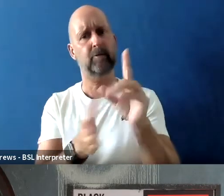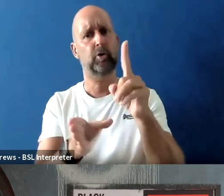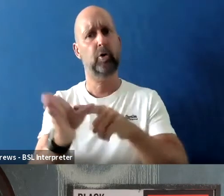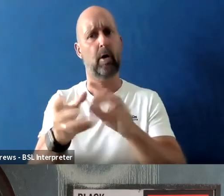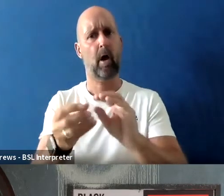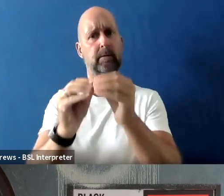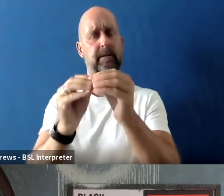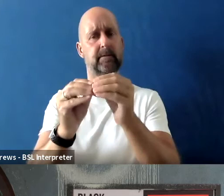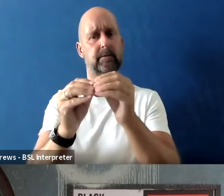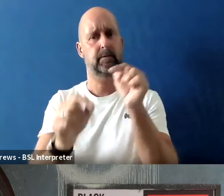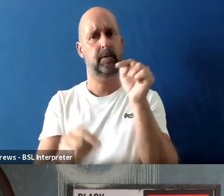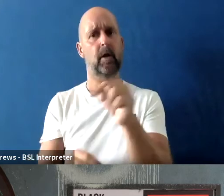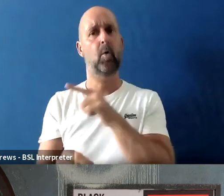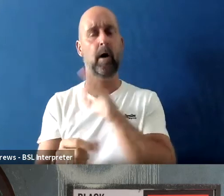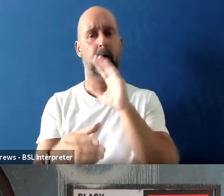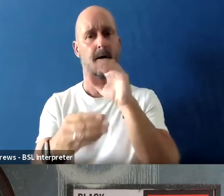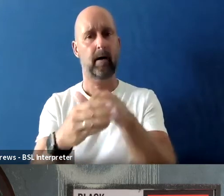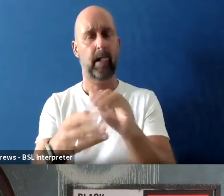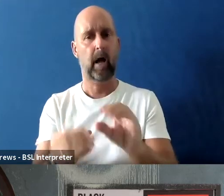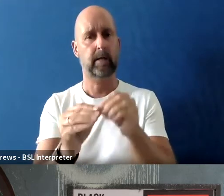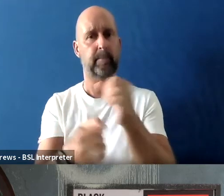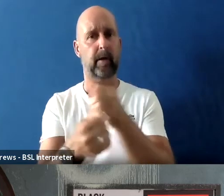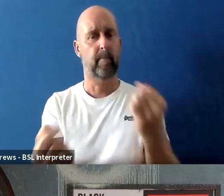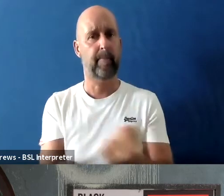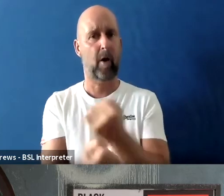Getting involved with the arts can have powerful and lasting effects on health.